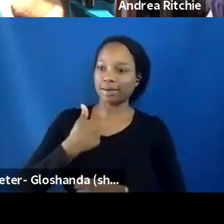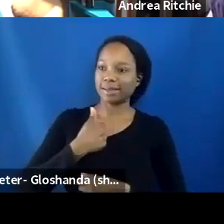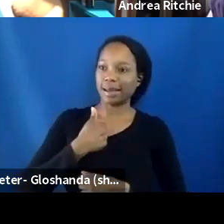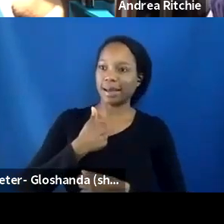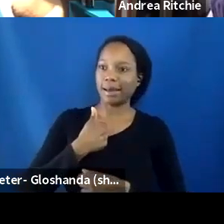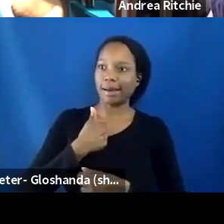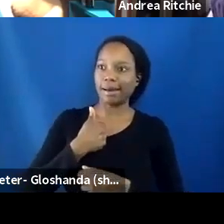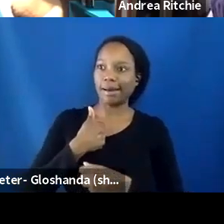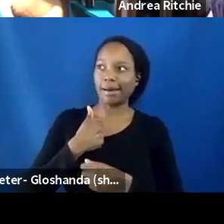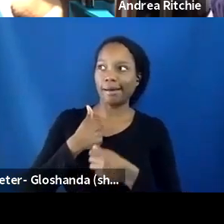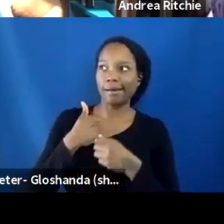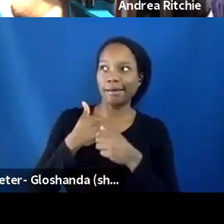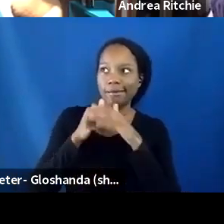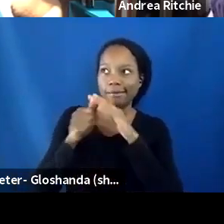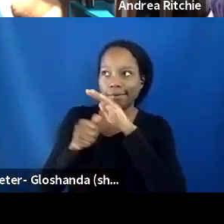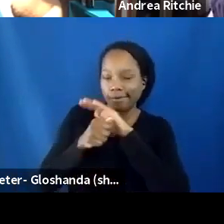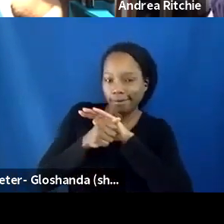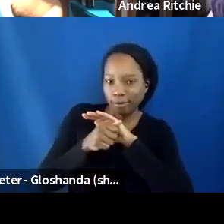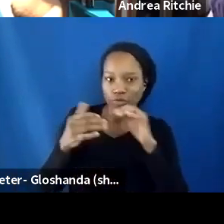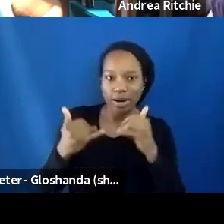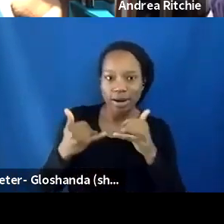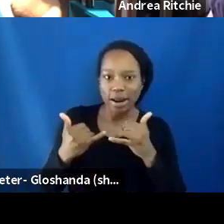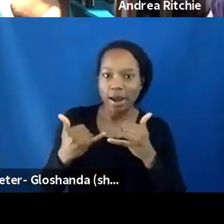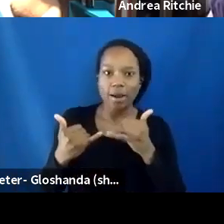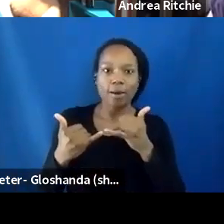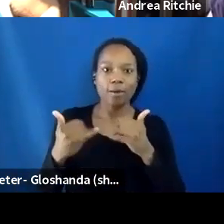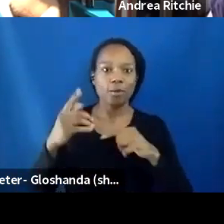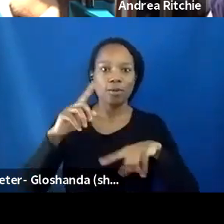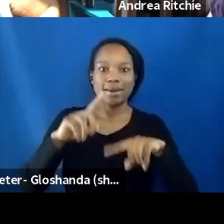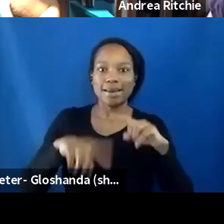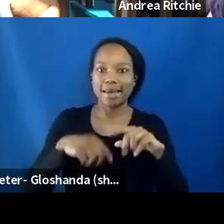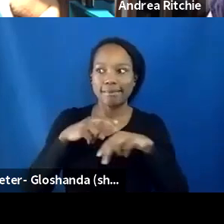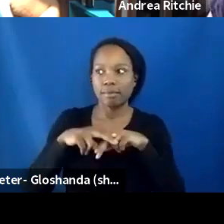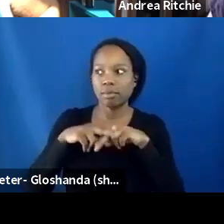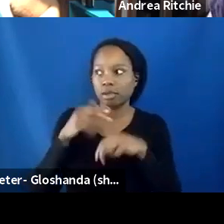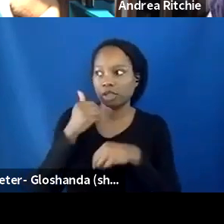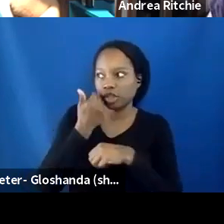We do not have the luxury of sitting in shame. That is not our shame.